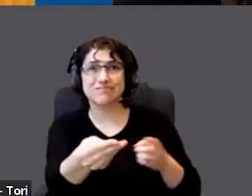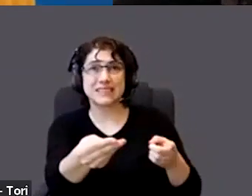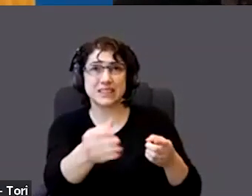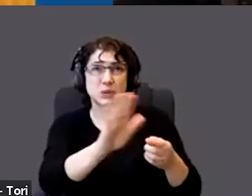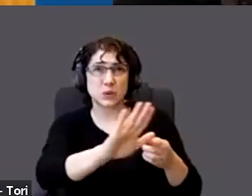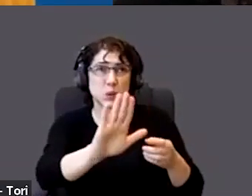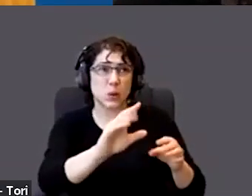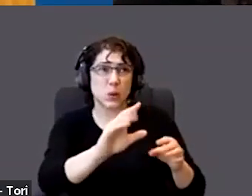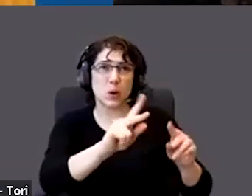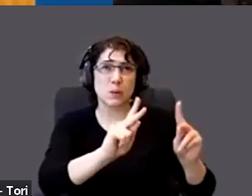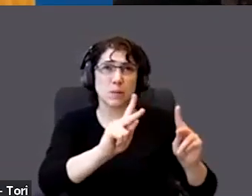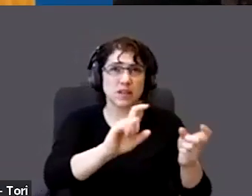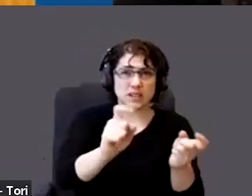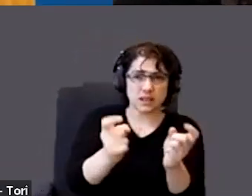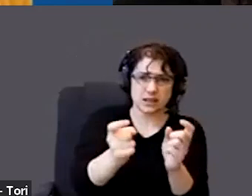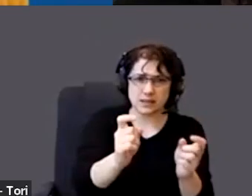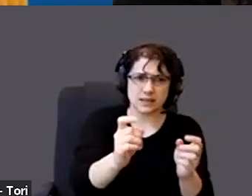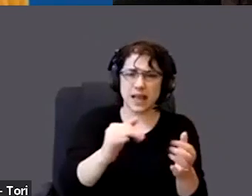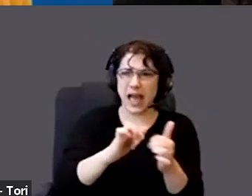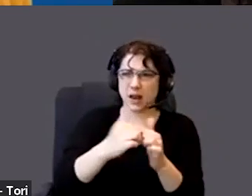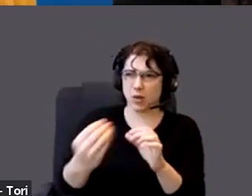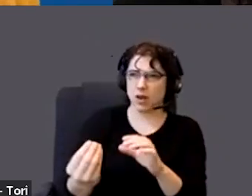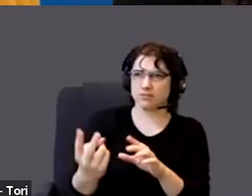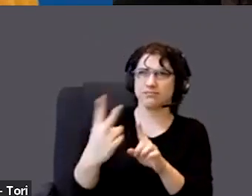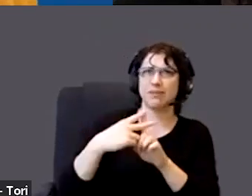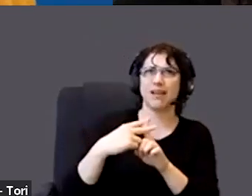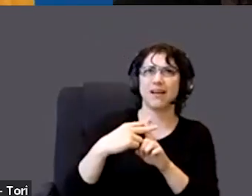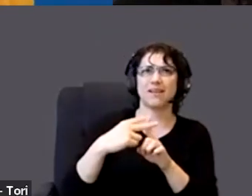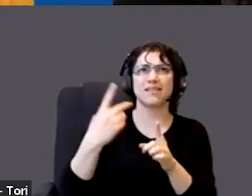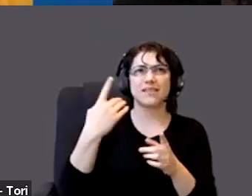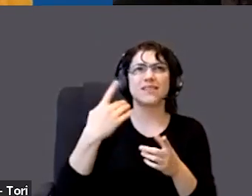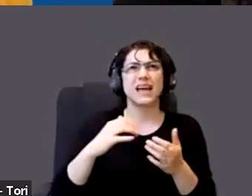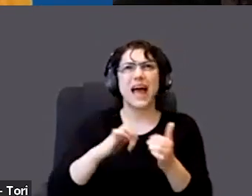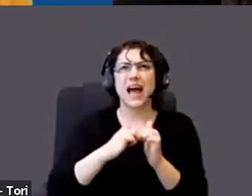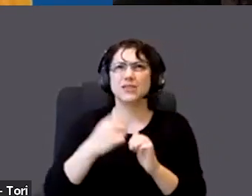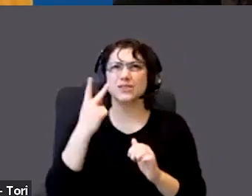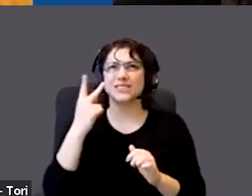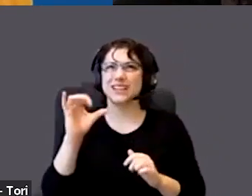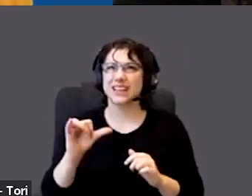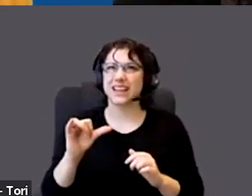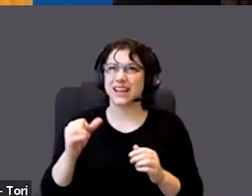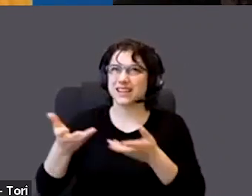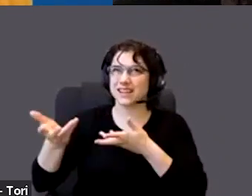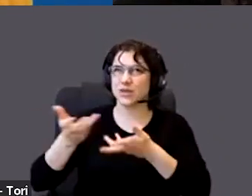How do you see that interaction going? That's a great question. And actually it ducktails with two things.